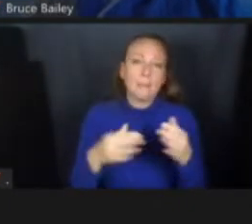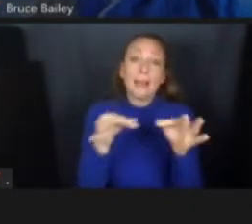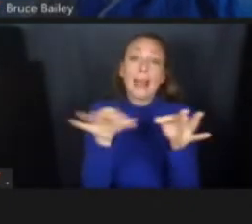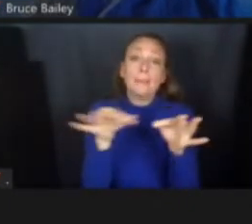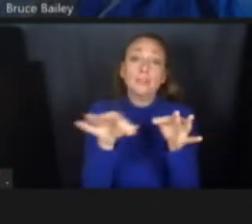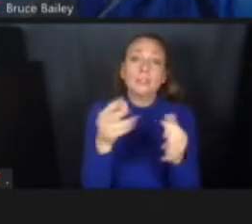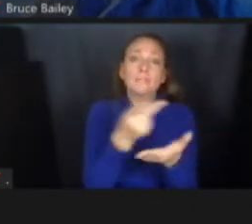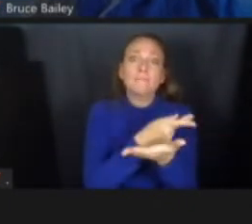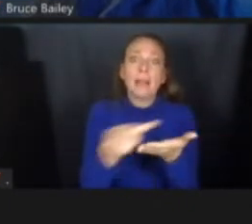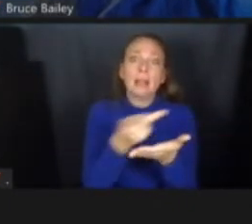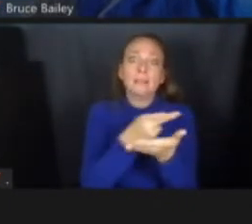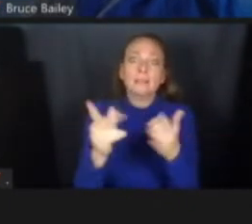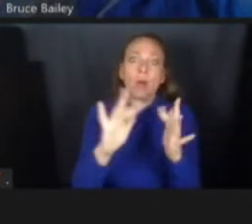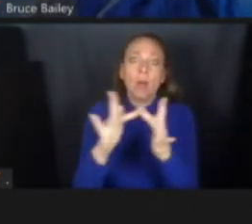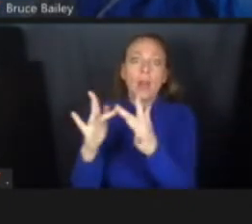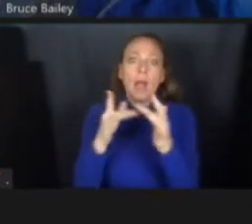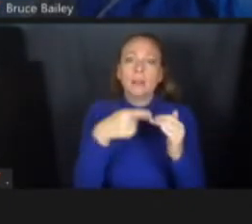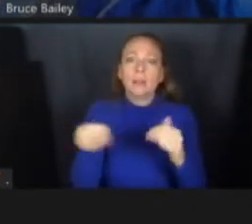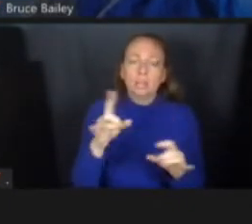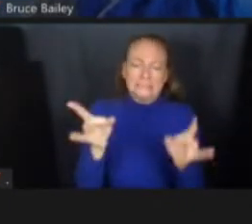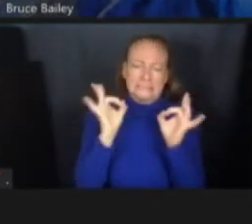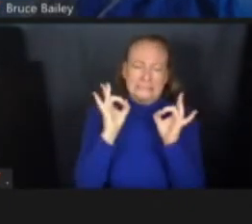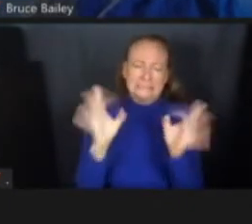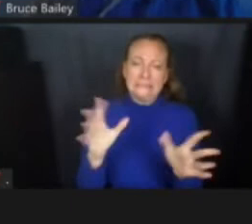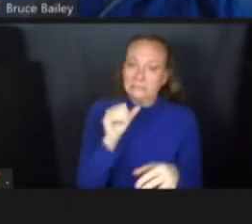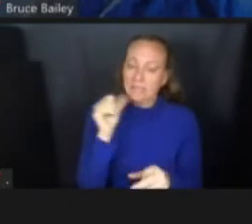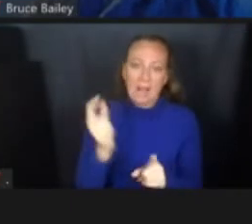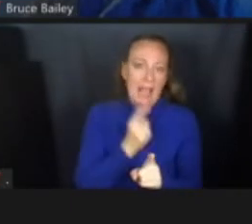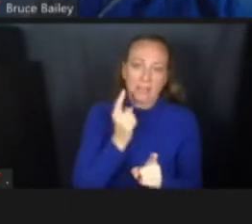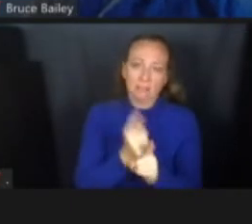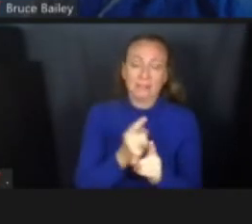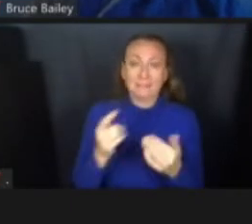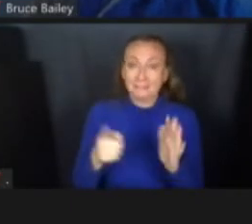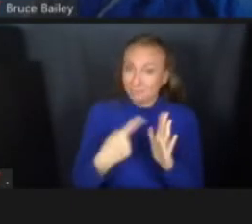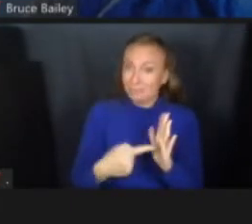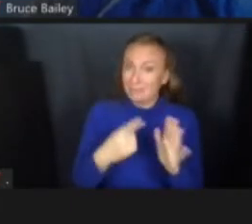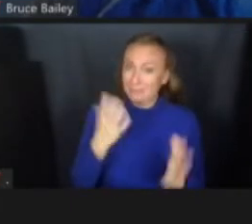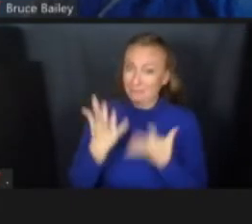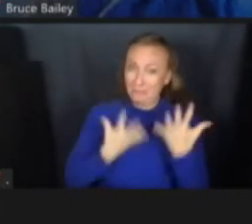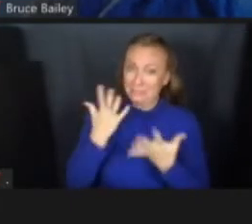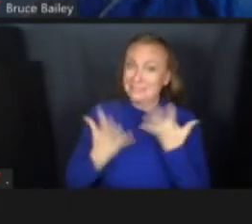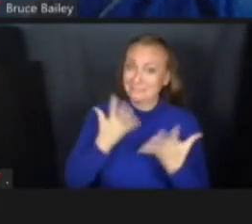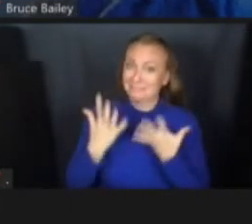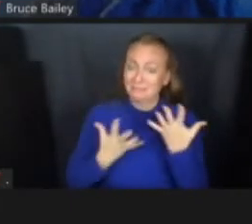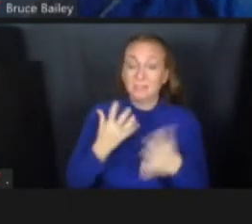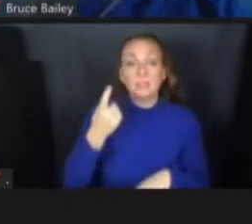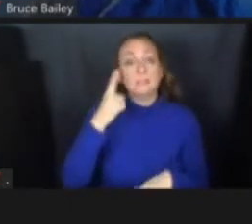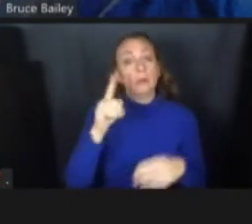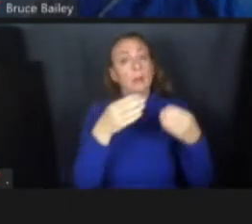which are horribly inaccurate, and sometimes even embarrassing. So for public and work meetings,